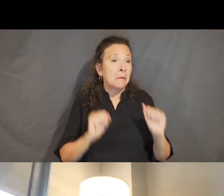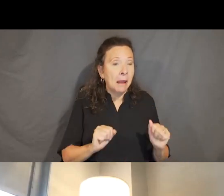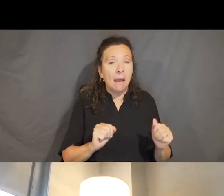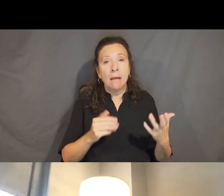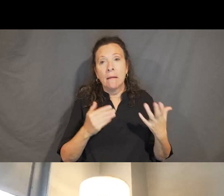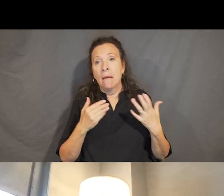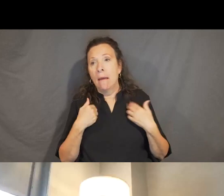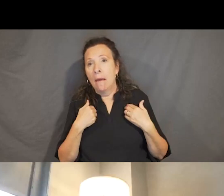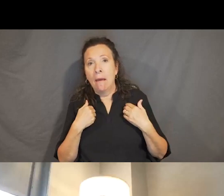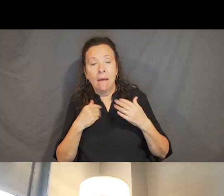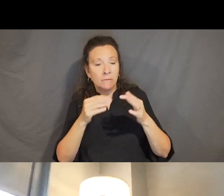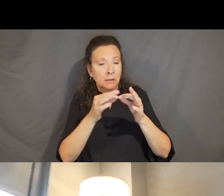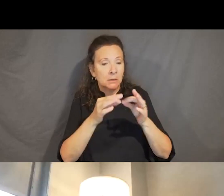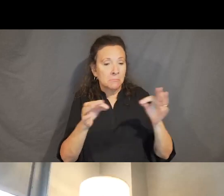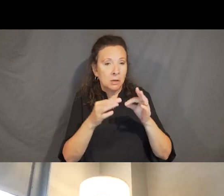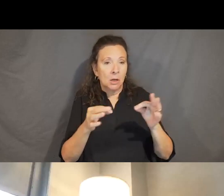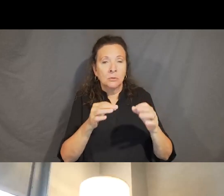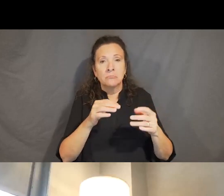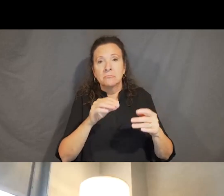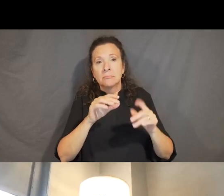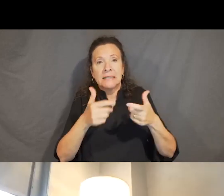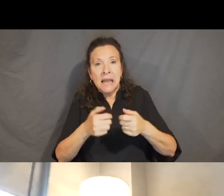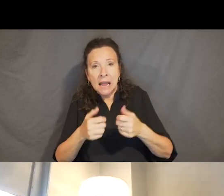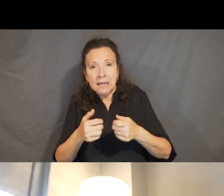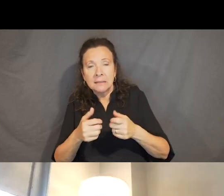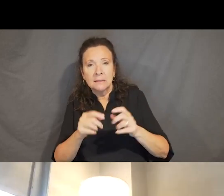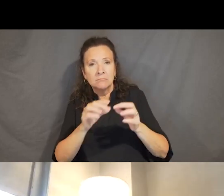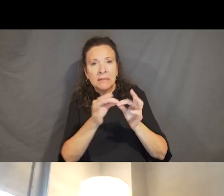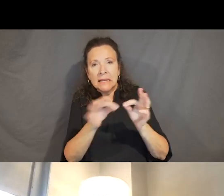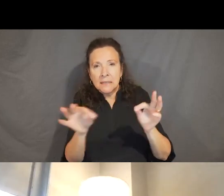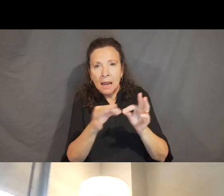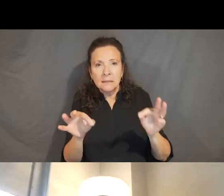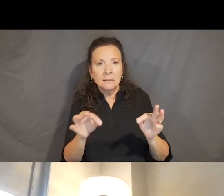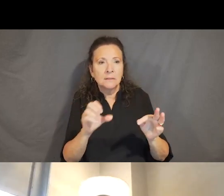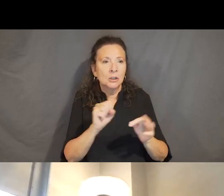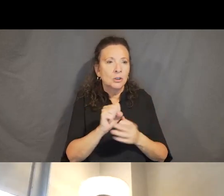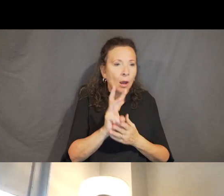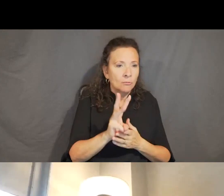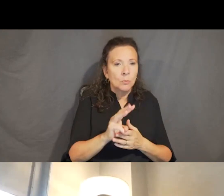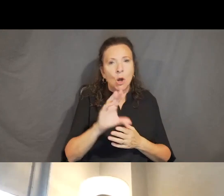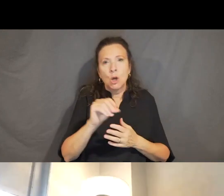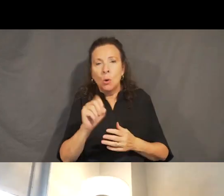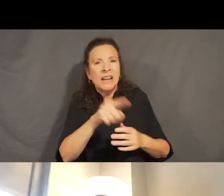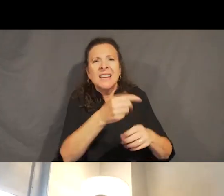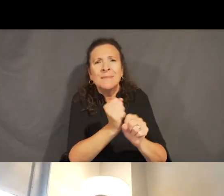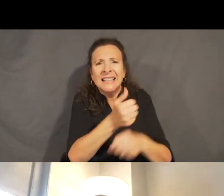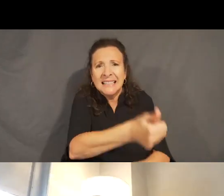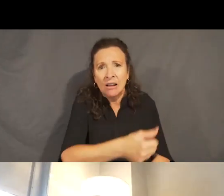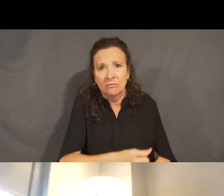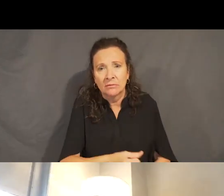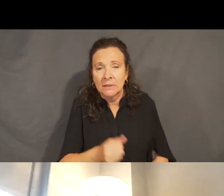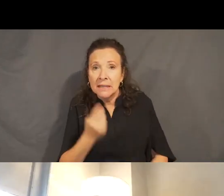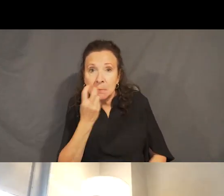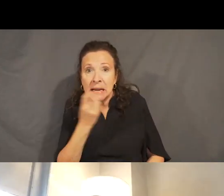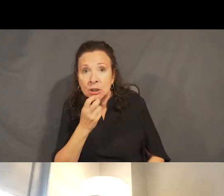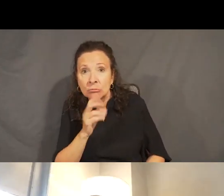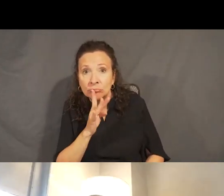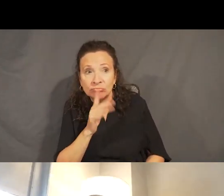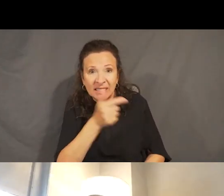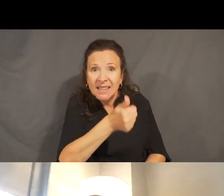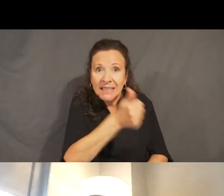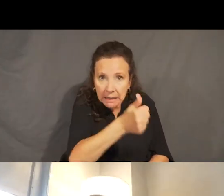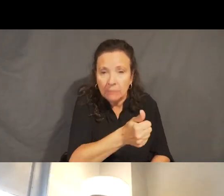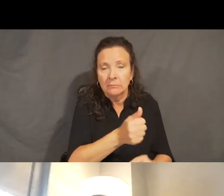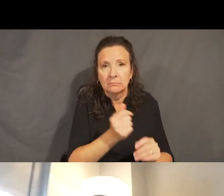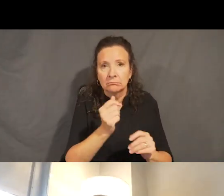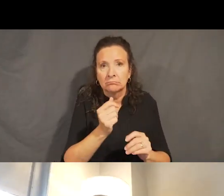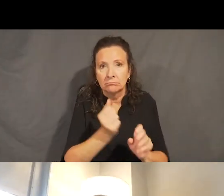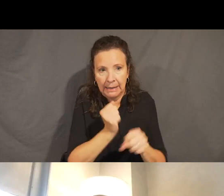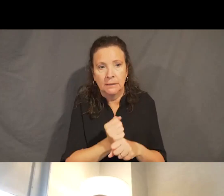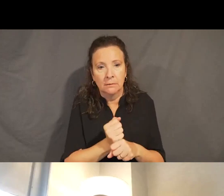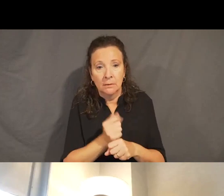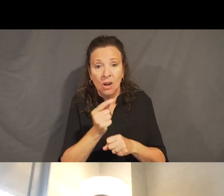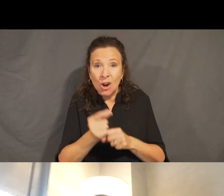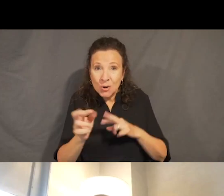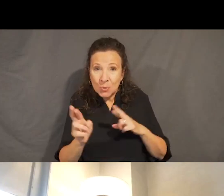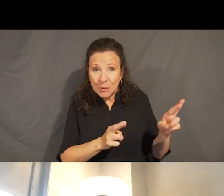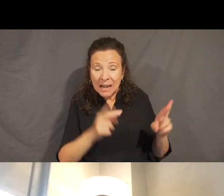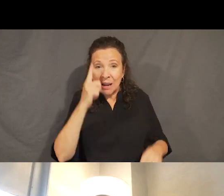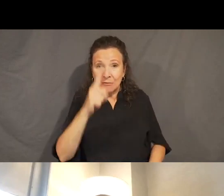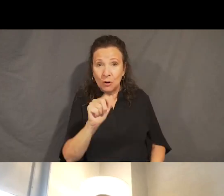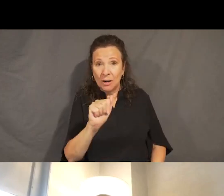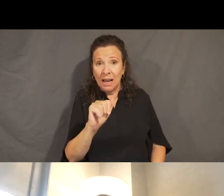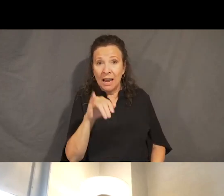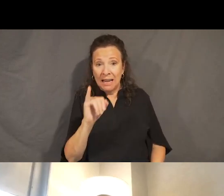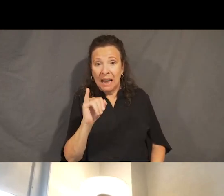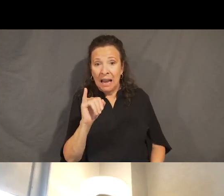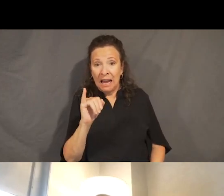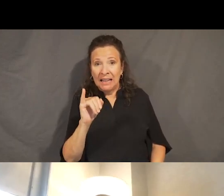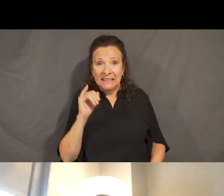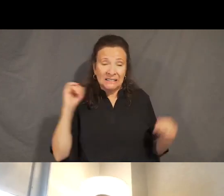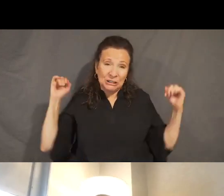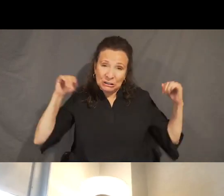code, images, video, music, and speech. So, are you ready for the artificial intelligence tsunami?